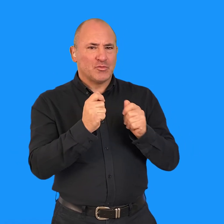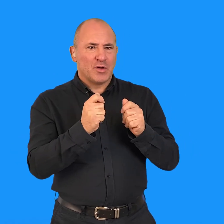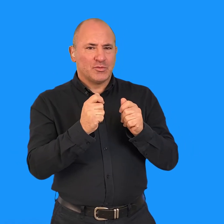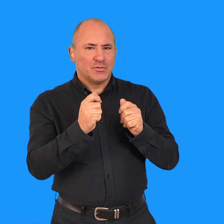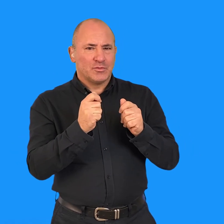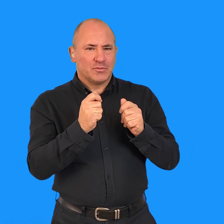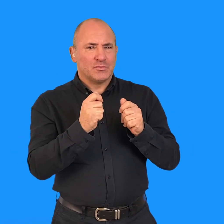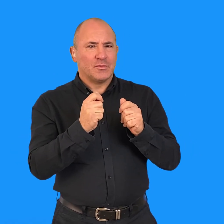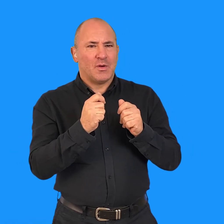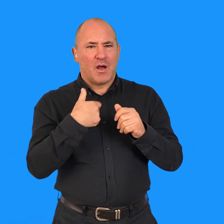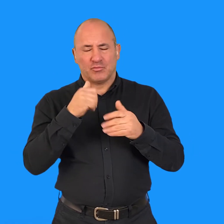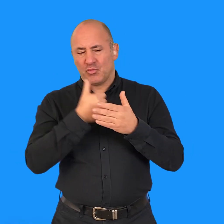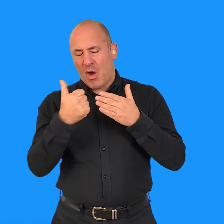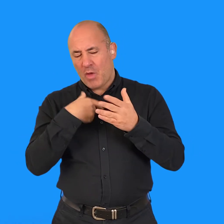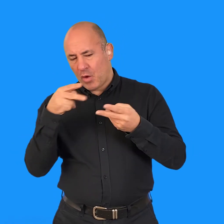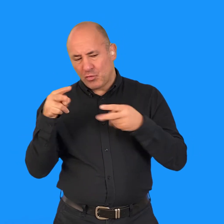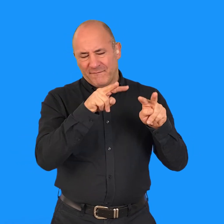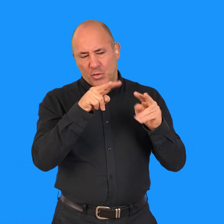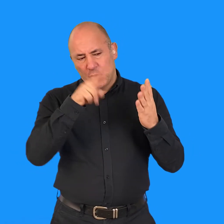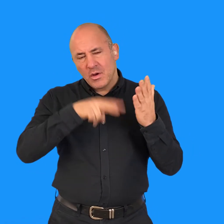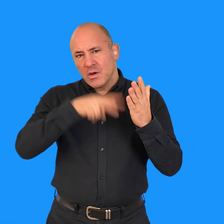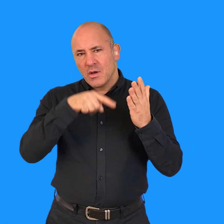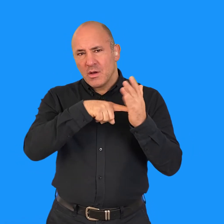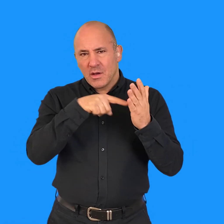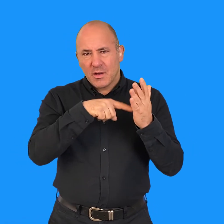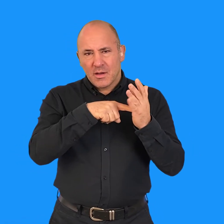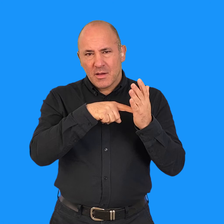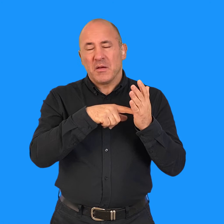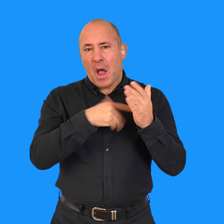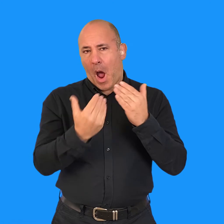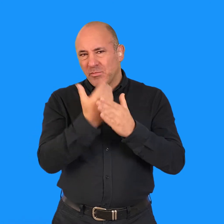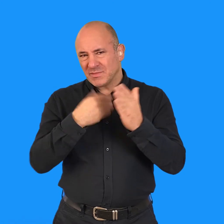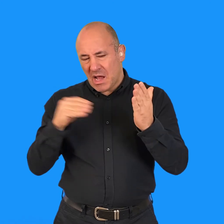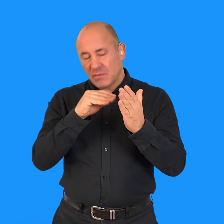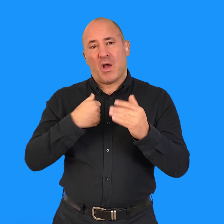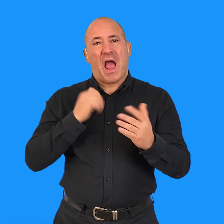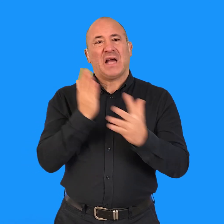and how much I have to regularly review it and update as my access requirements change.